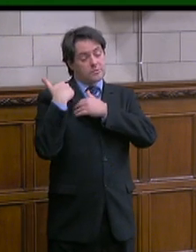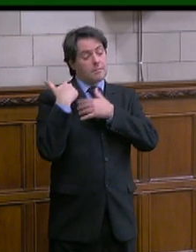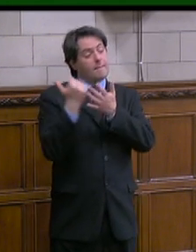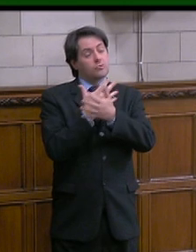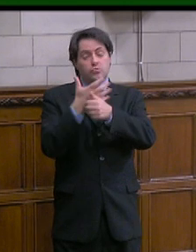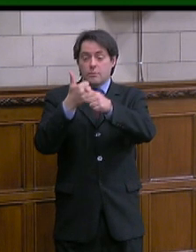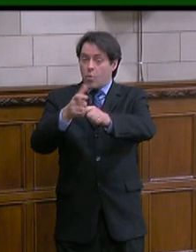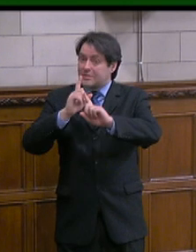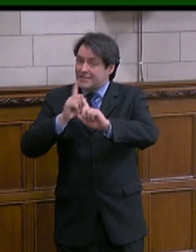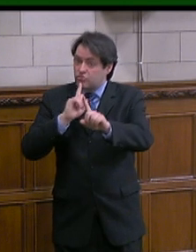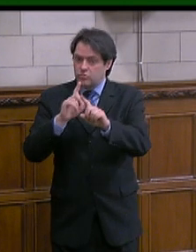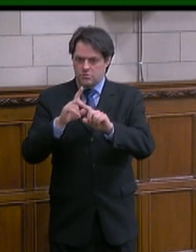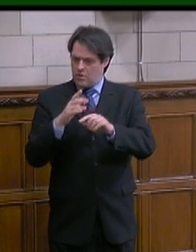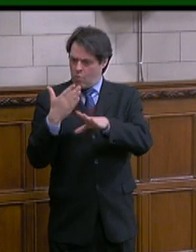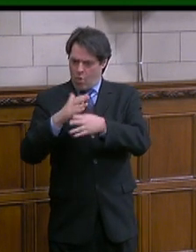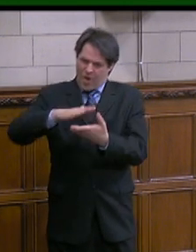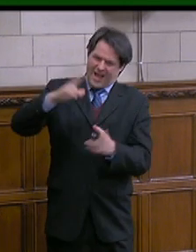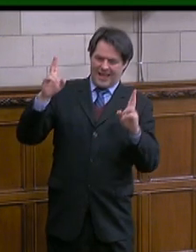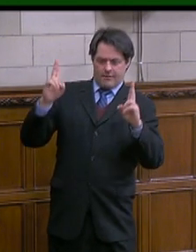our reforms to bed in and take effect.